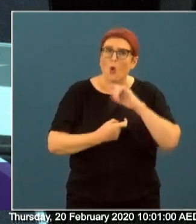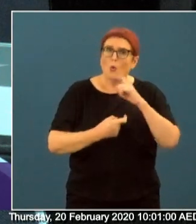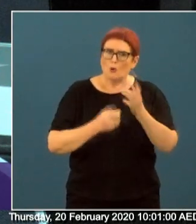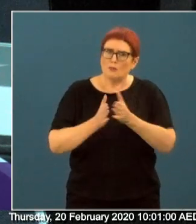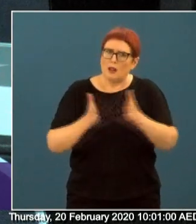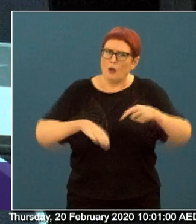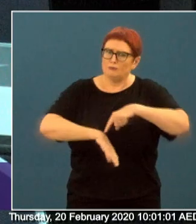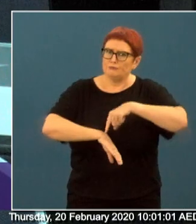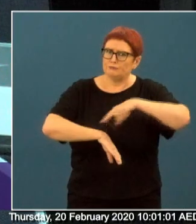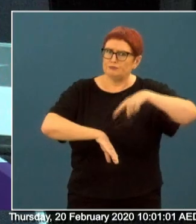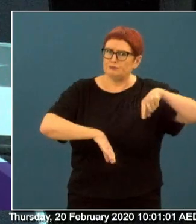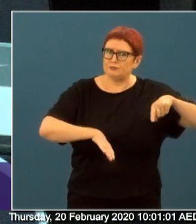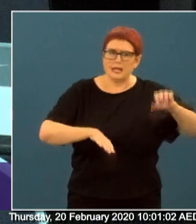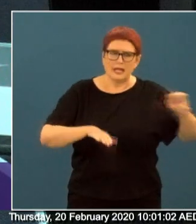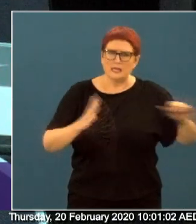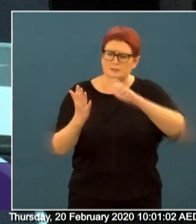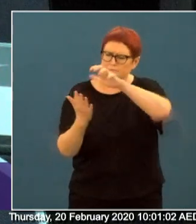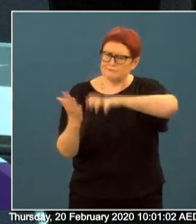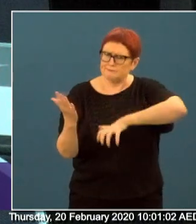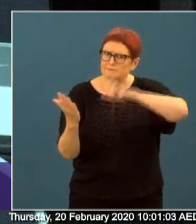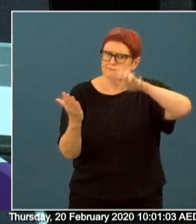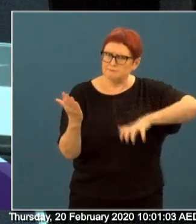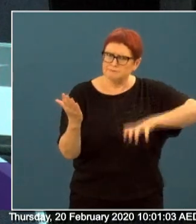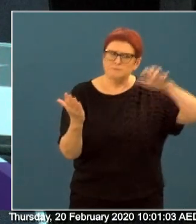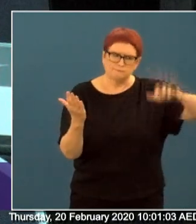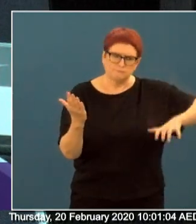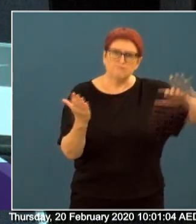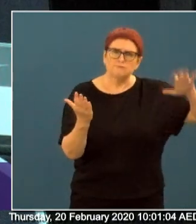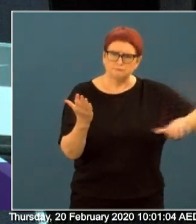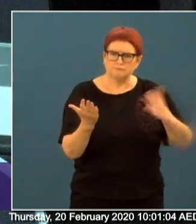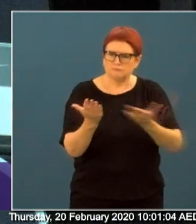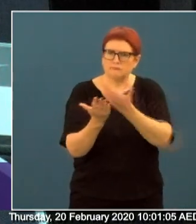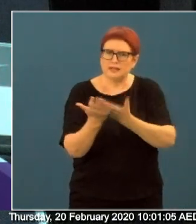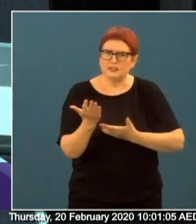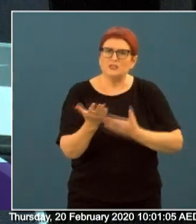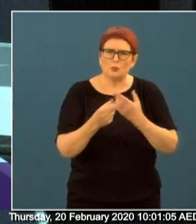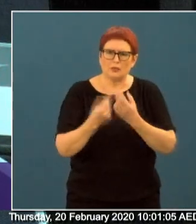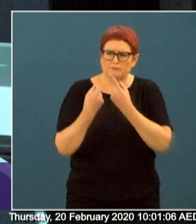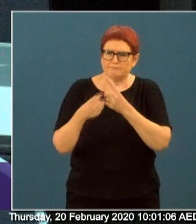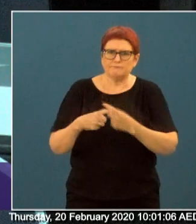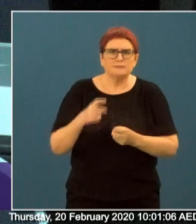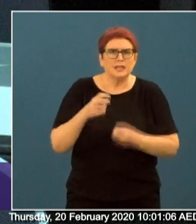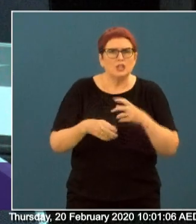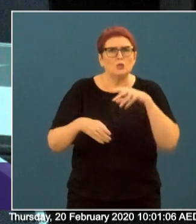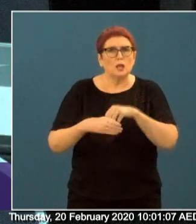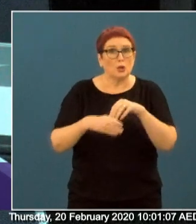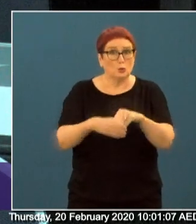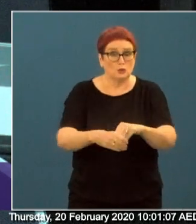Professor Trollor's provided a very extensive statement dealing with a wide range of issues that the Royal Commission will explore